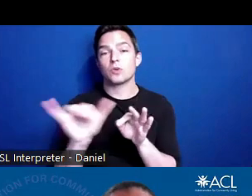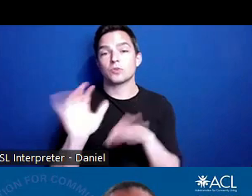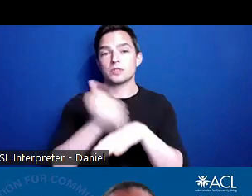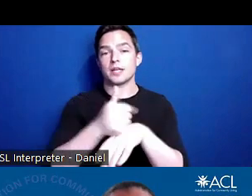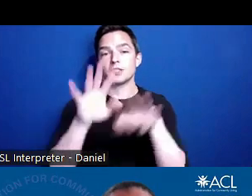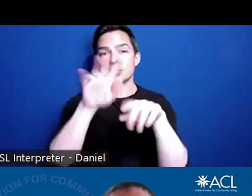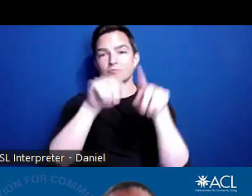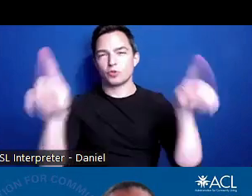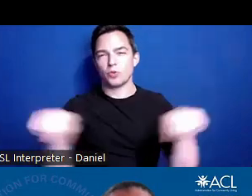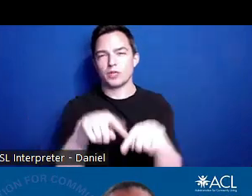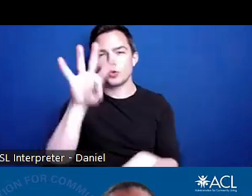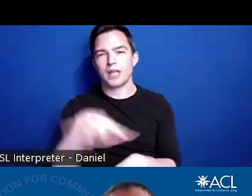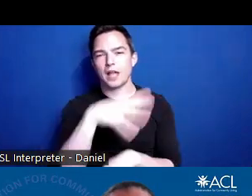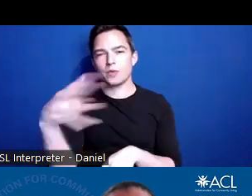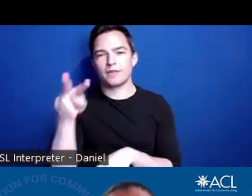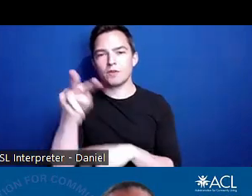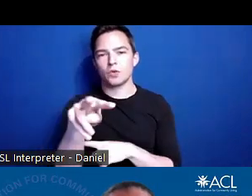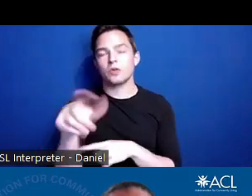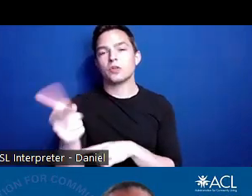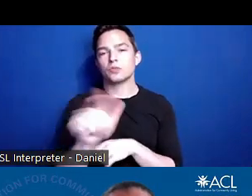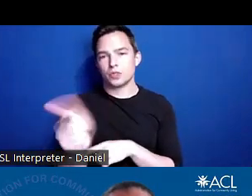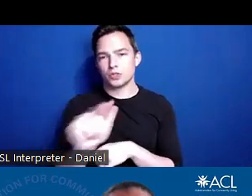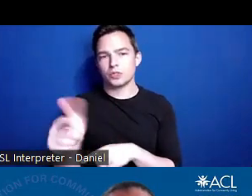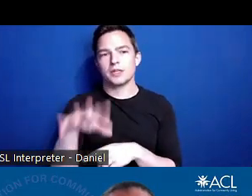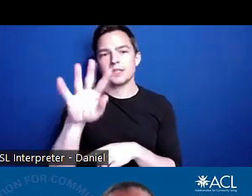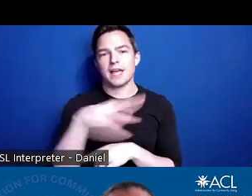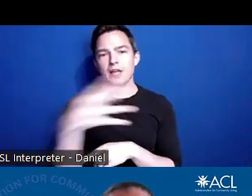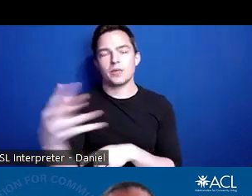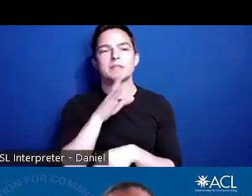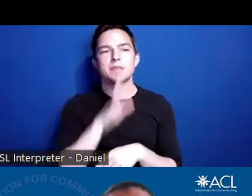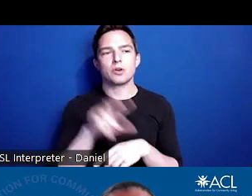gallery view. You can switch between gallery and speaker view in the upper right-hand corner of